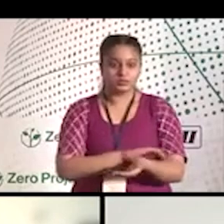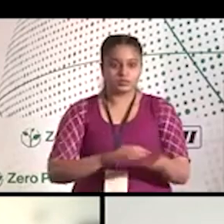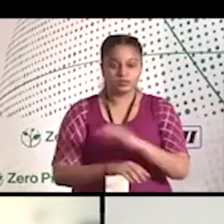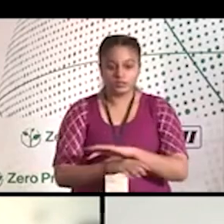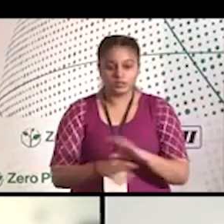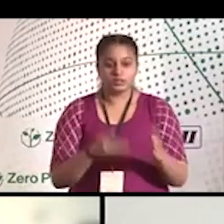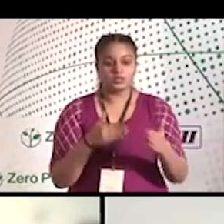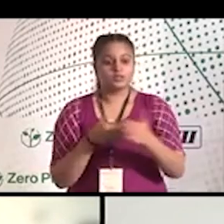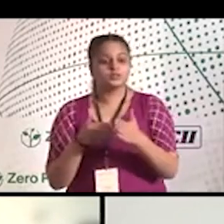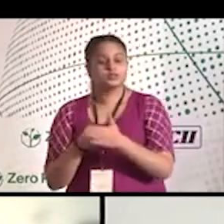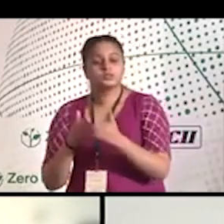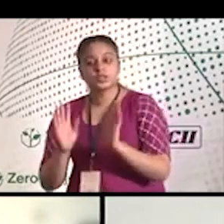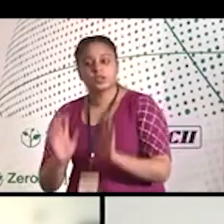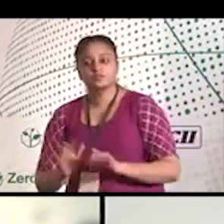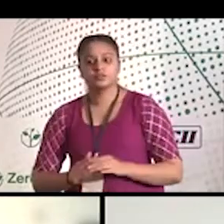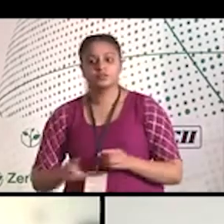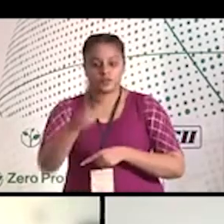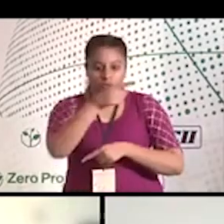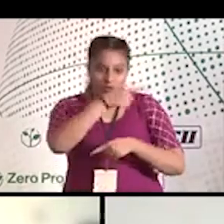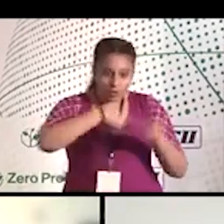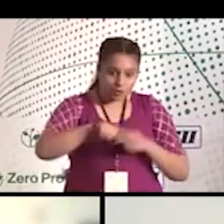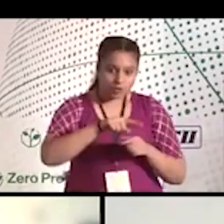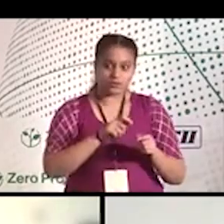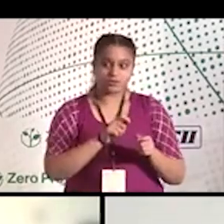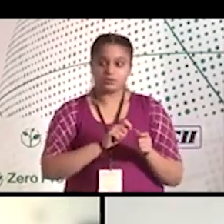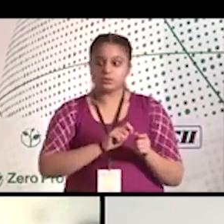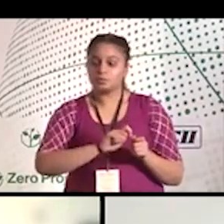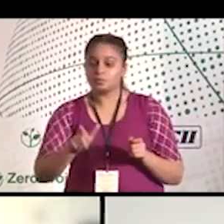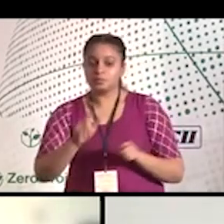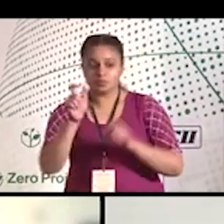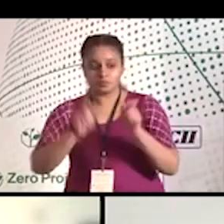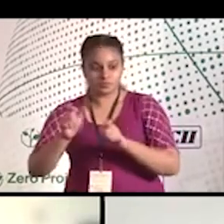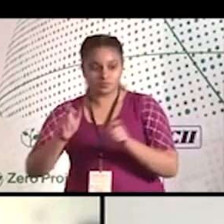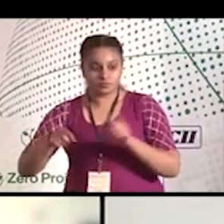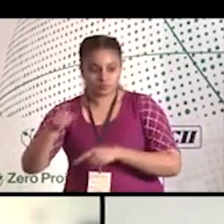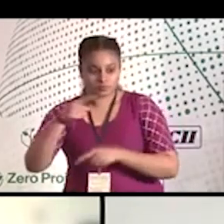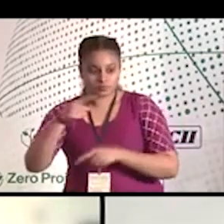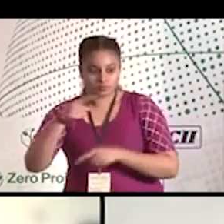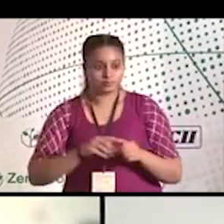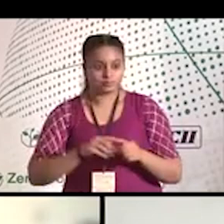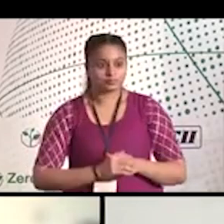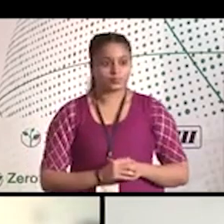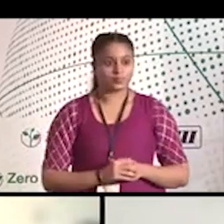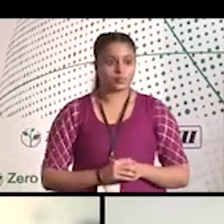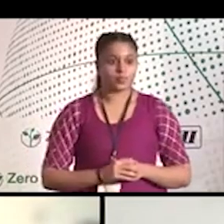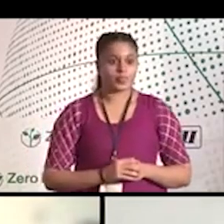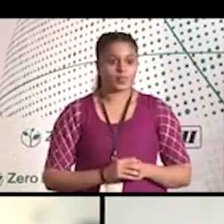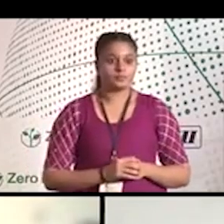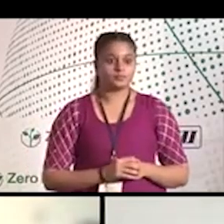We always slow the program down. We always provide very rich student support.